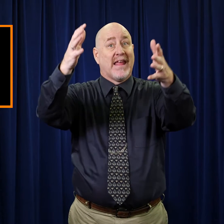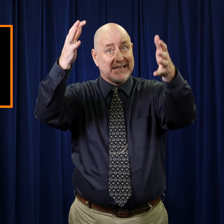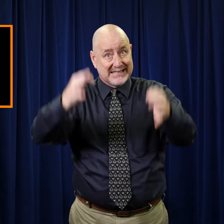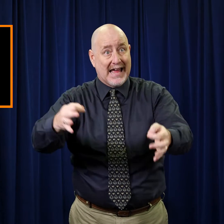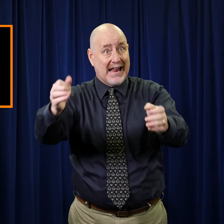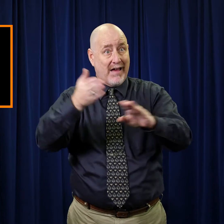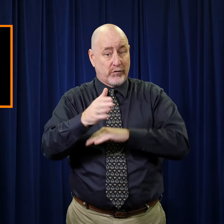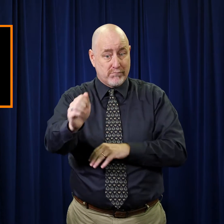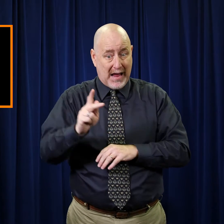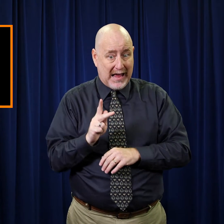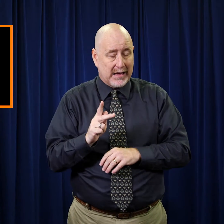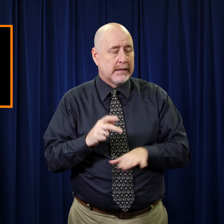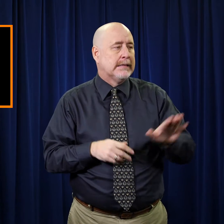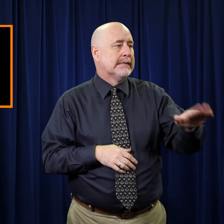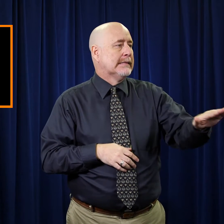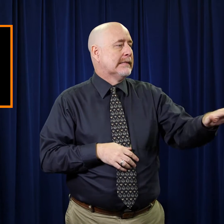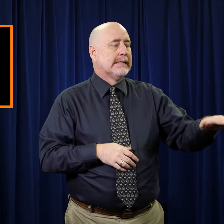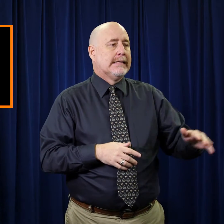arrived at was,